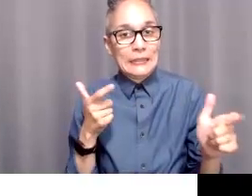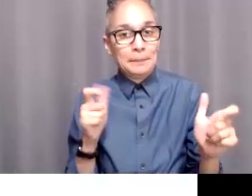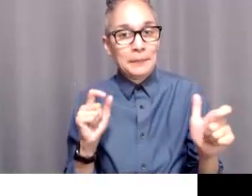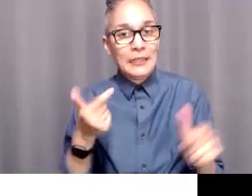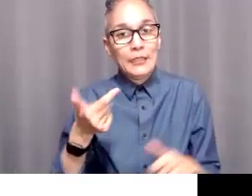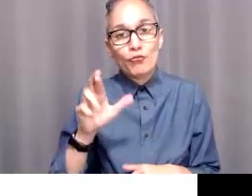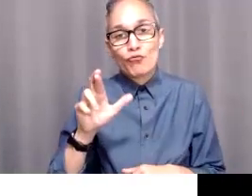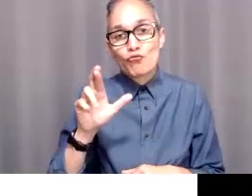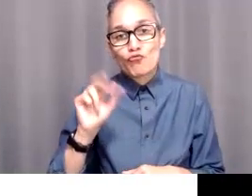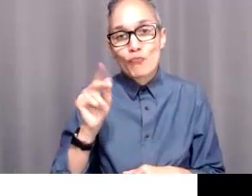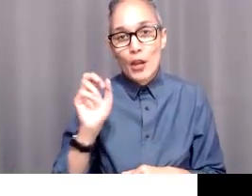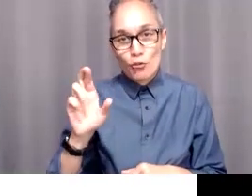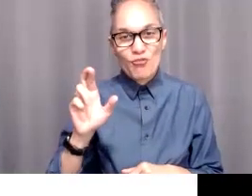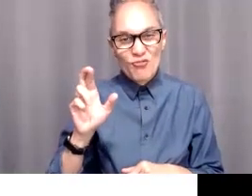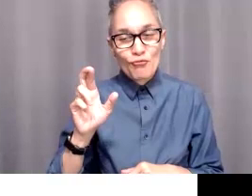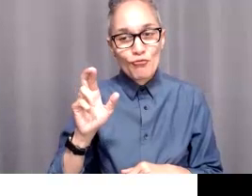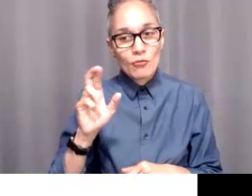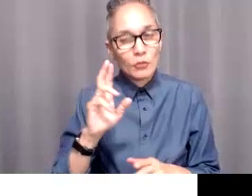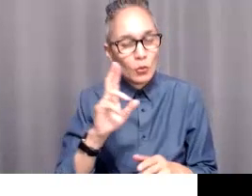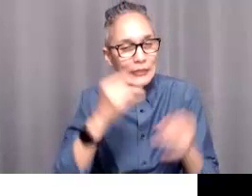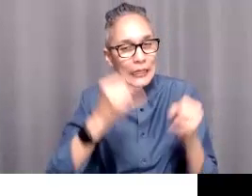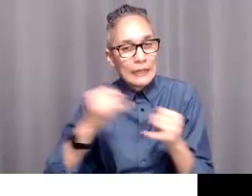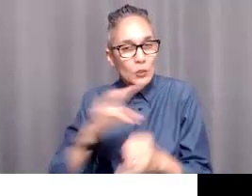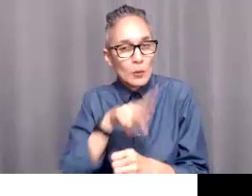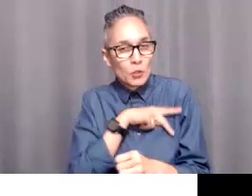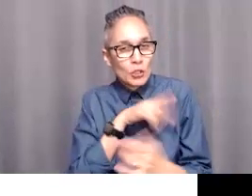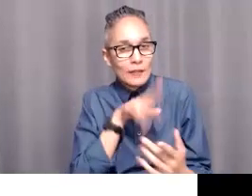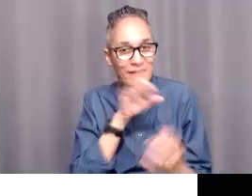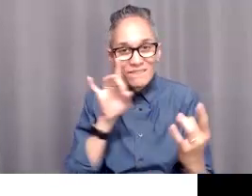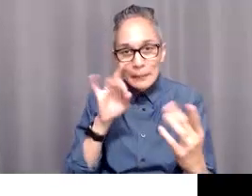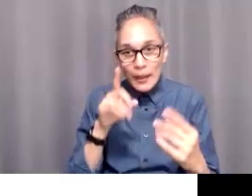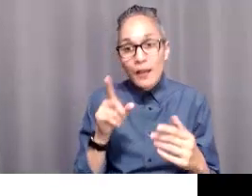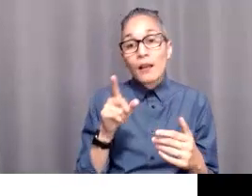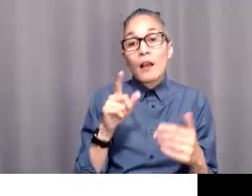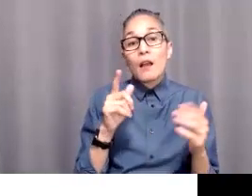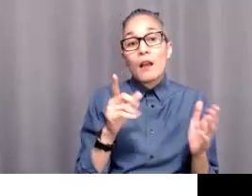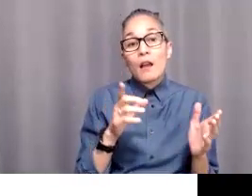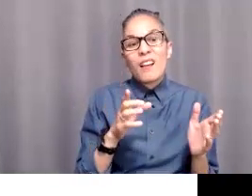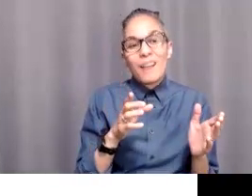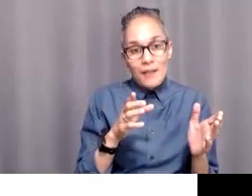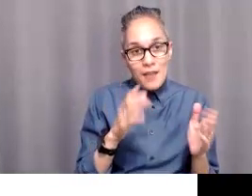she gives her students personalized feedback and then, she also goes to the discussion that's due